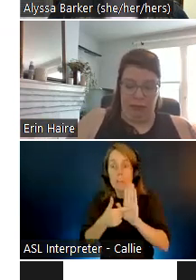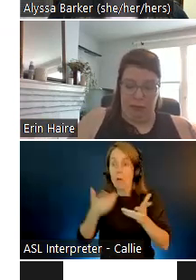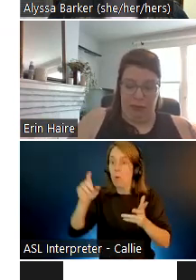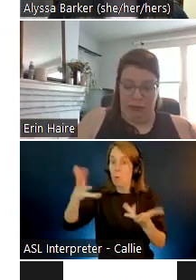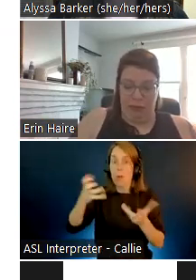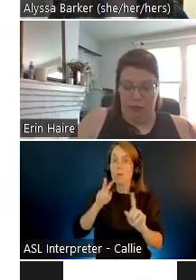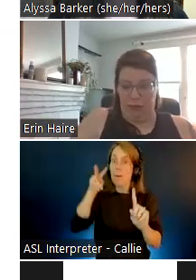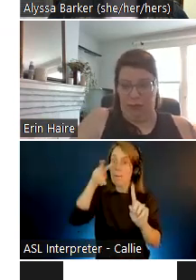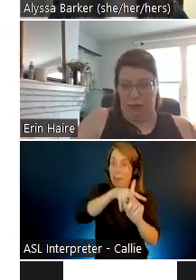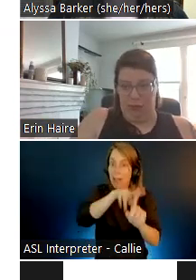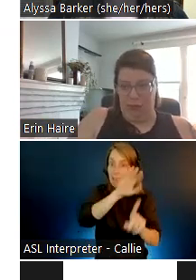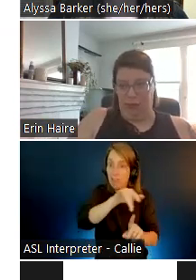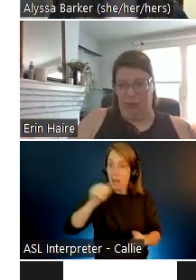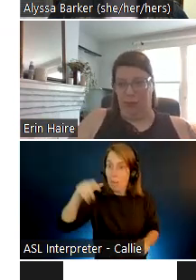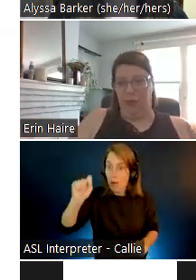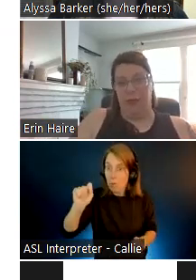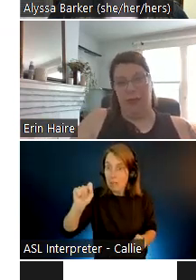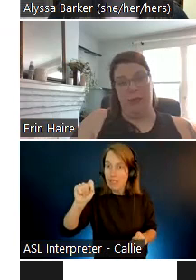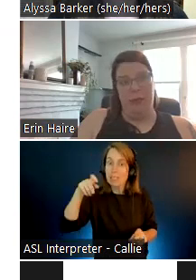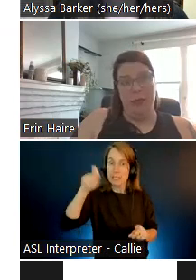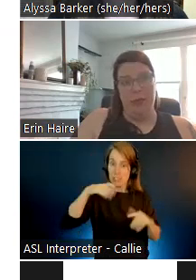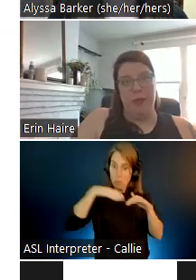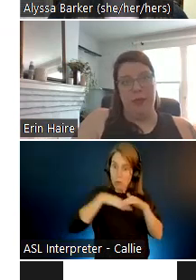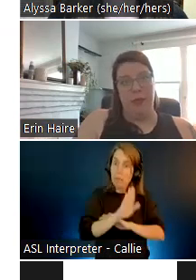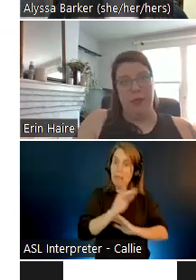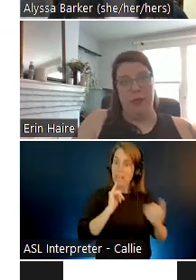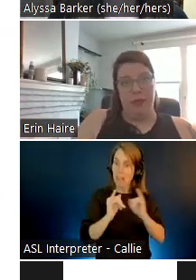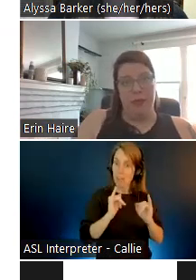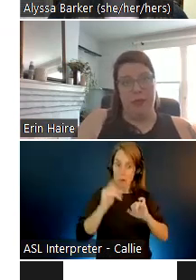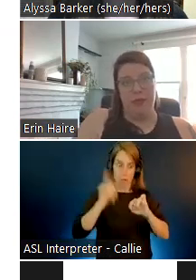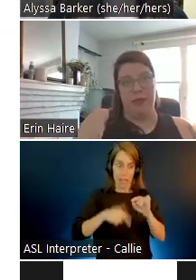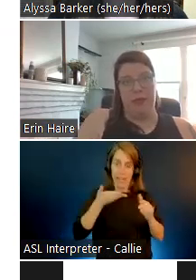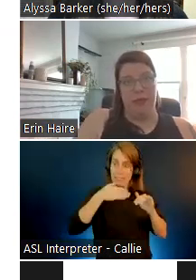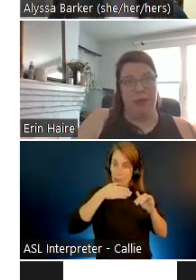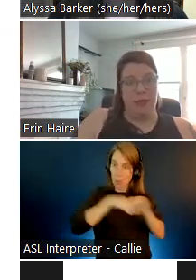in the rental office i think the landlord would have to make an accommodation to meet with that